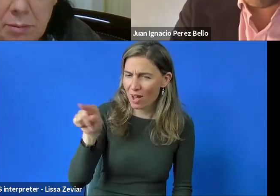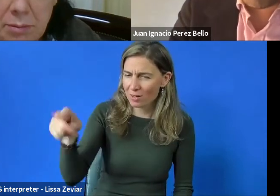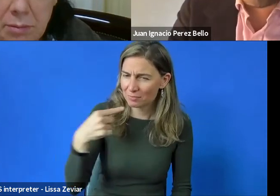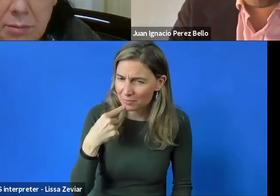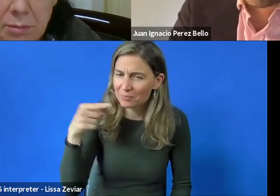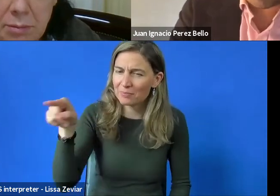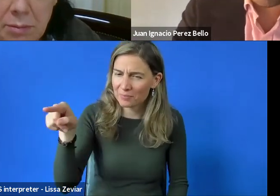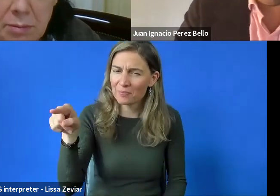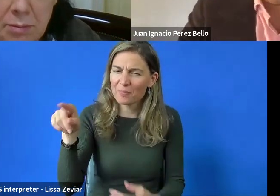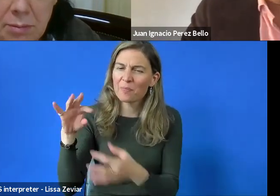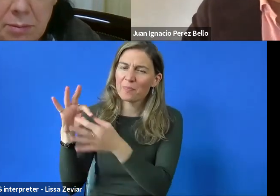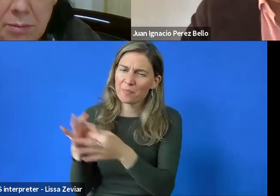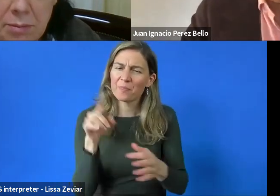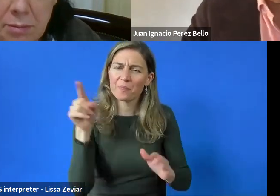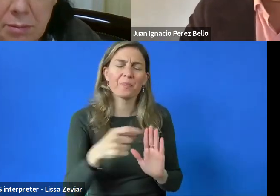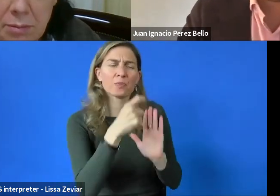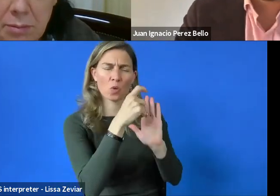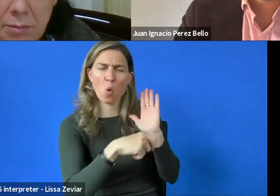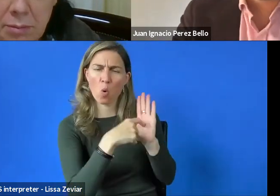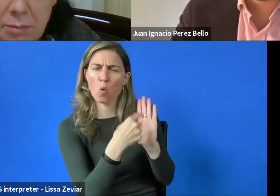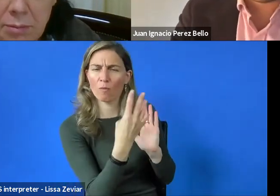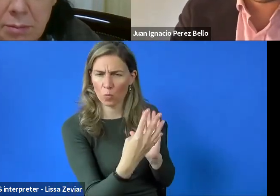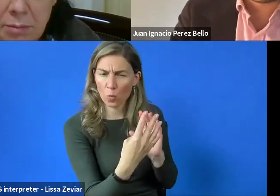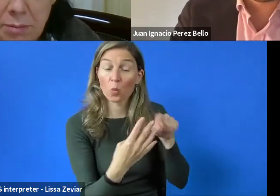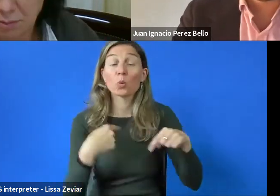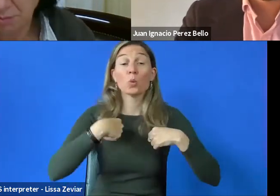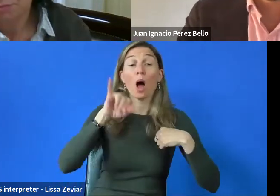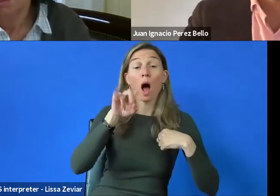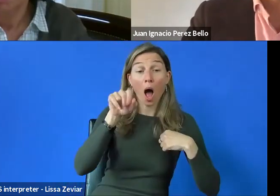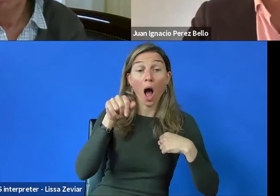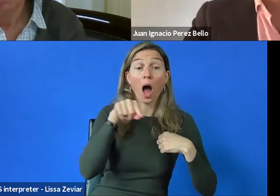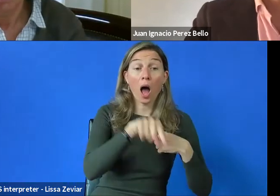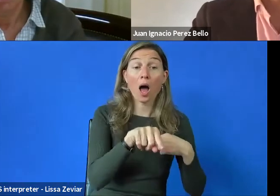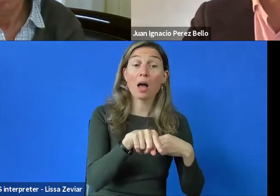And from IDA's side, at IDA's website we have